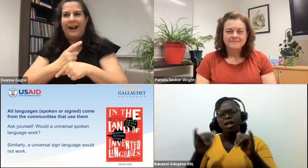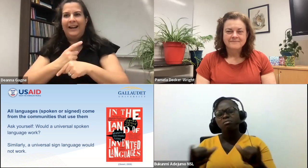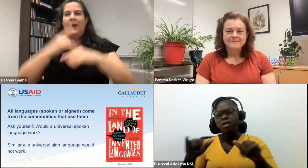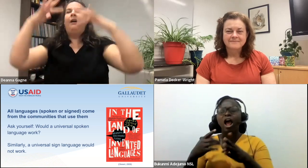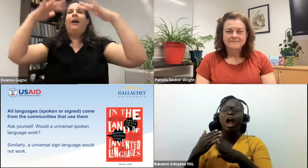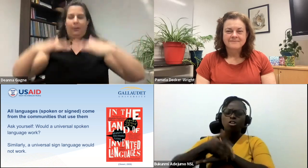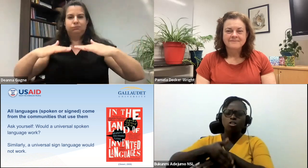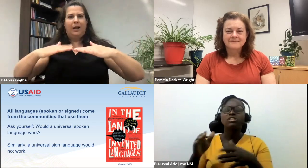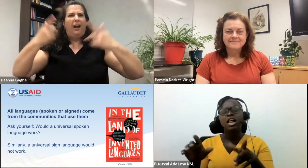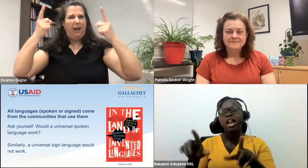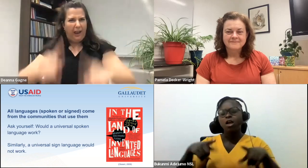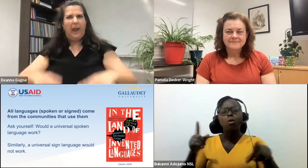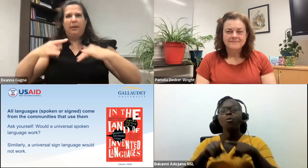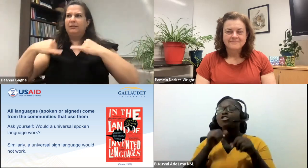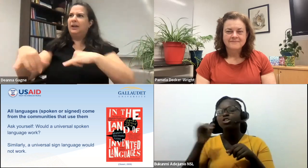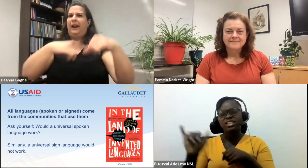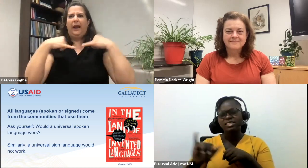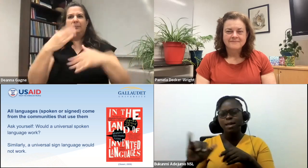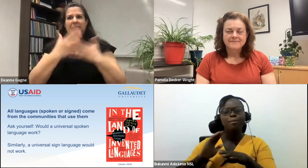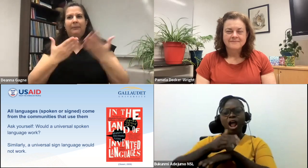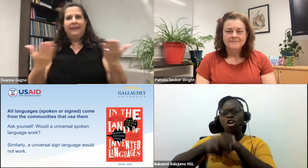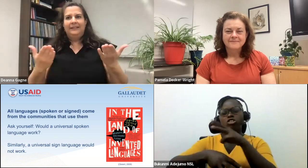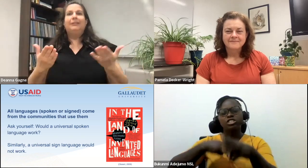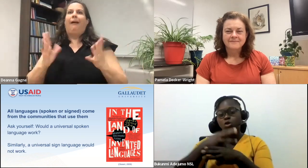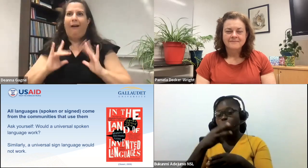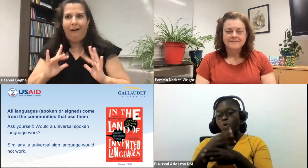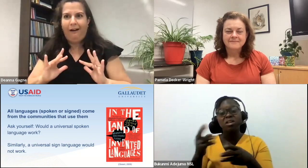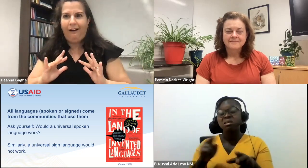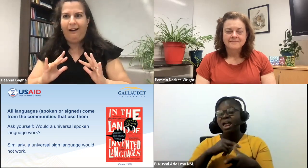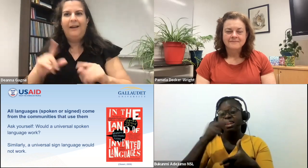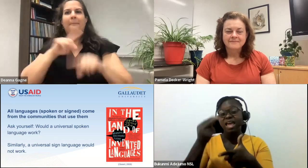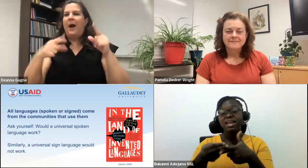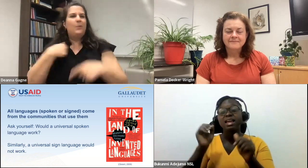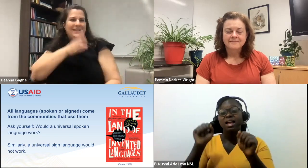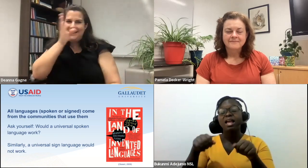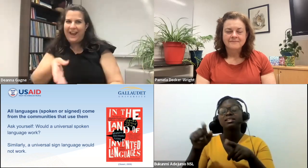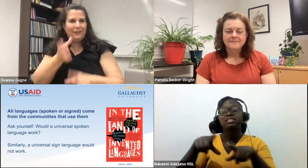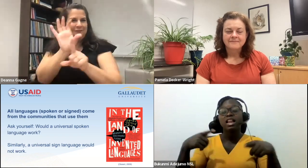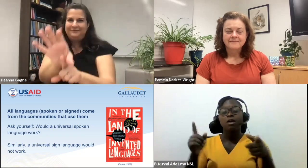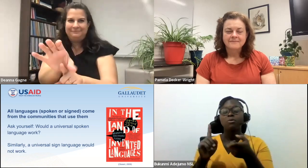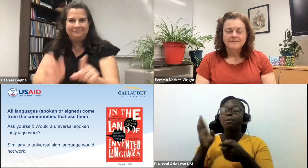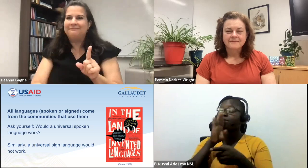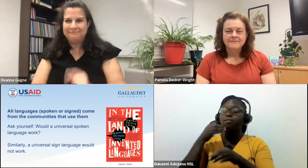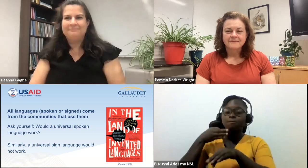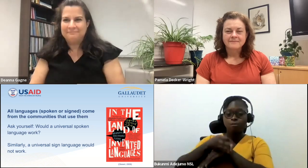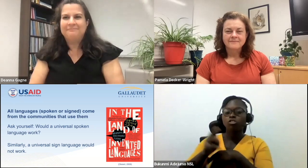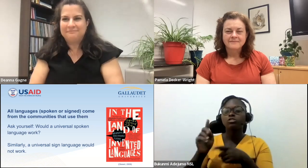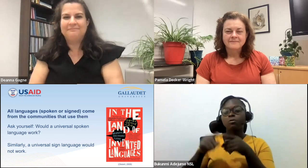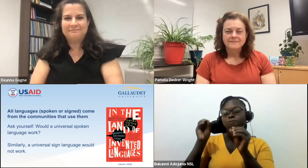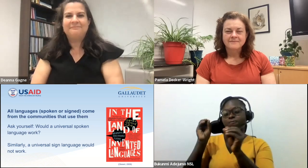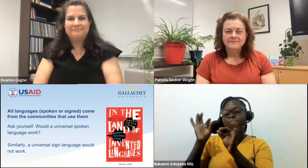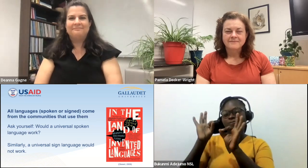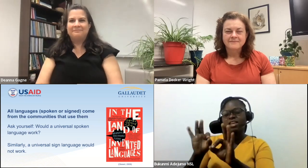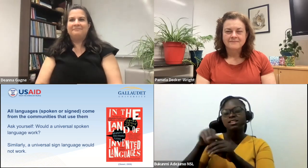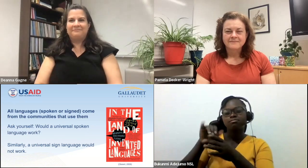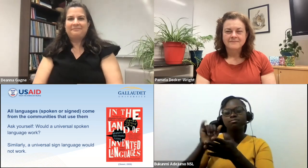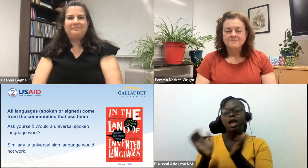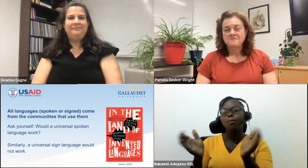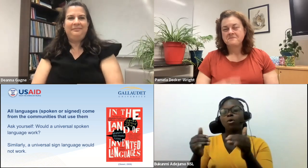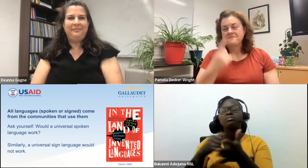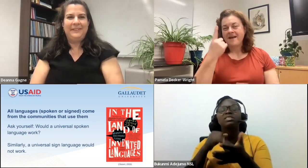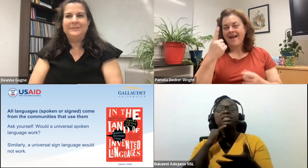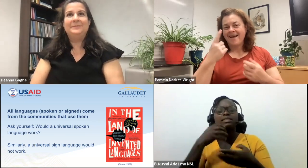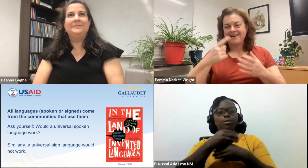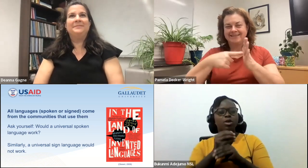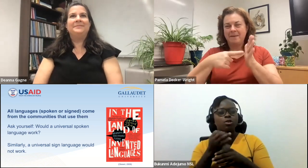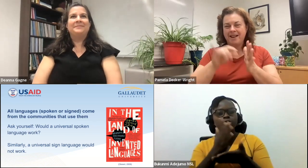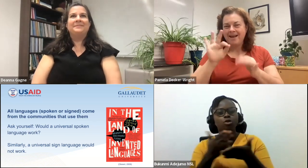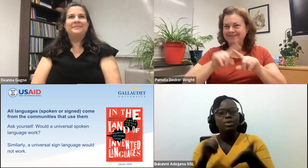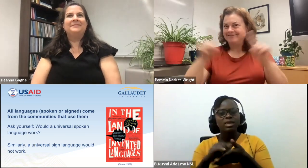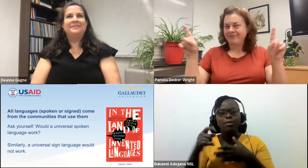And language is made up of the things that we do in in experience every day. Some of that is common to all of us that some of it is not. We're never going to be able to enforce an art of our artificial language.